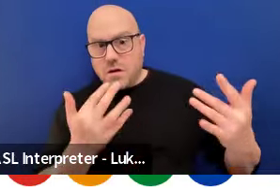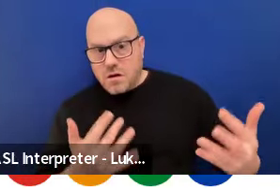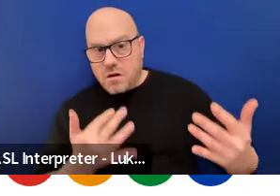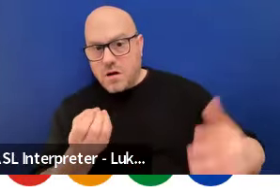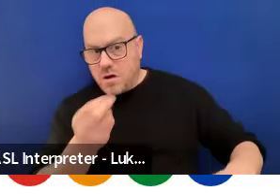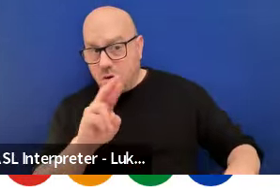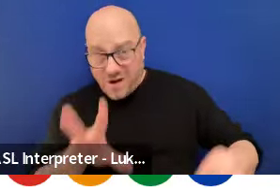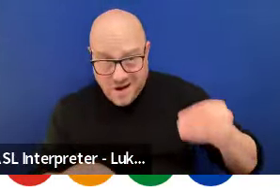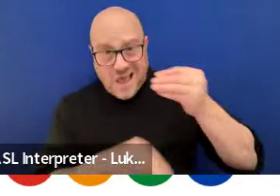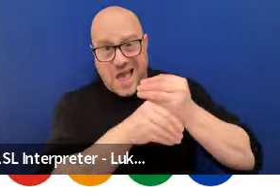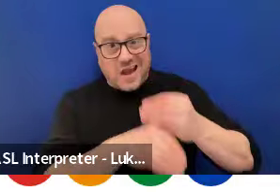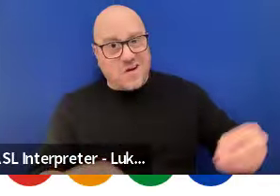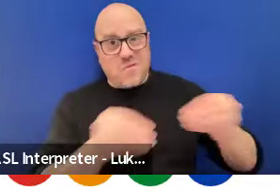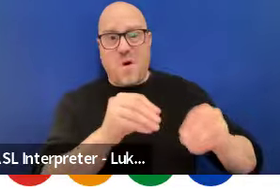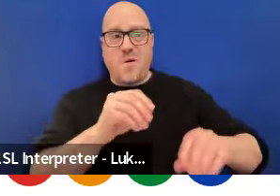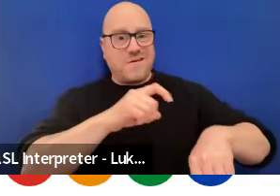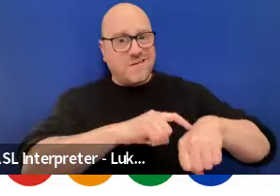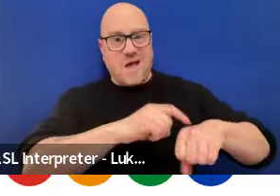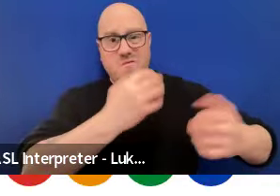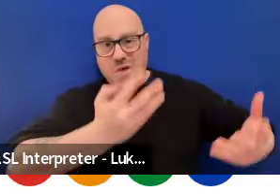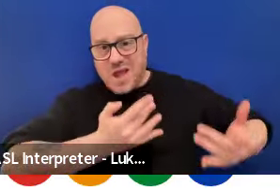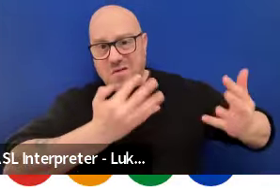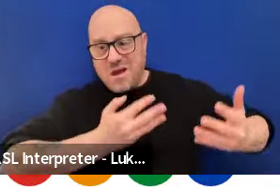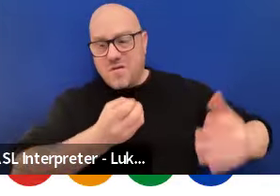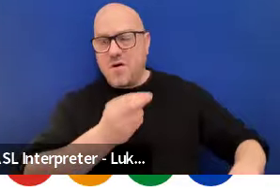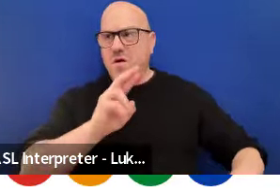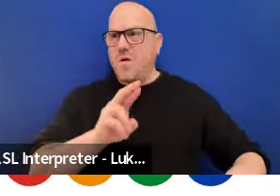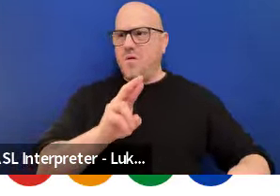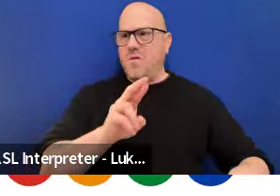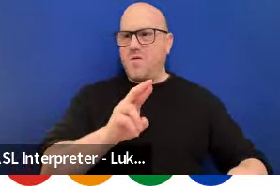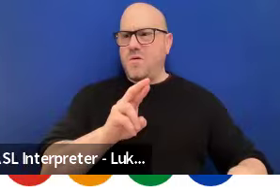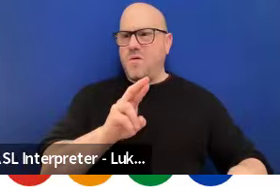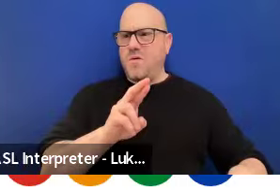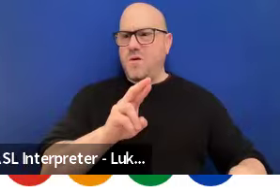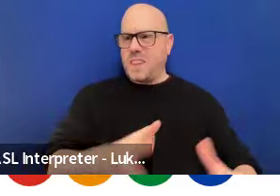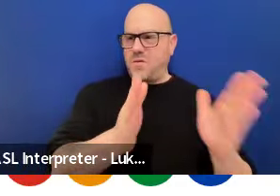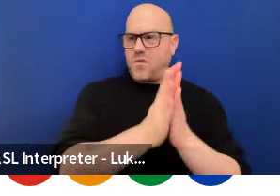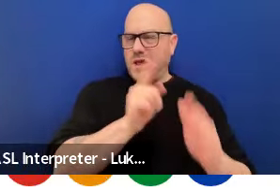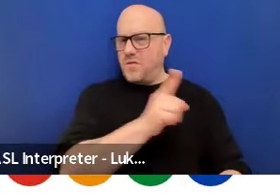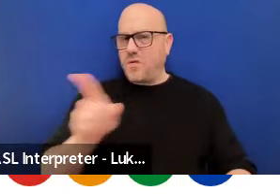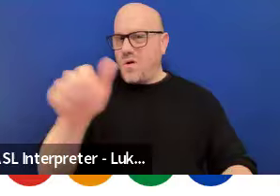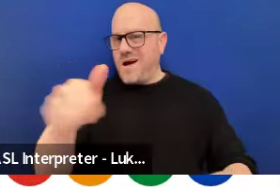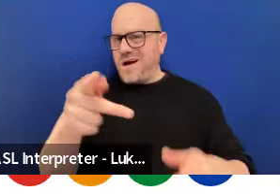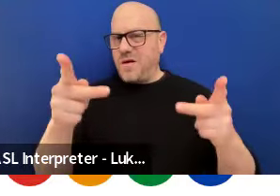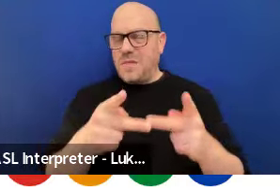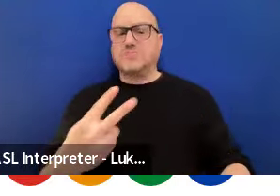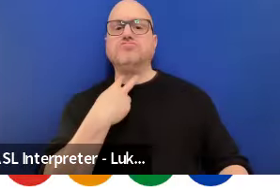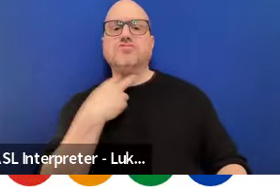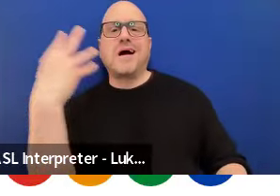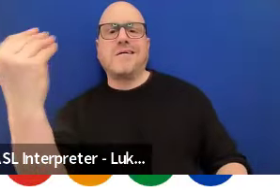SO, THEN YOU PREPARE TO GO OUTSIDE TO WAIT FOR THE RIDE. EITHER THEY GET AN ADD-ON OR ASK TO BE GOING SOMEWHERE ELSE.